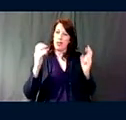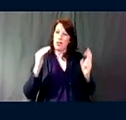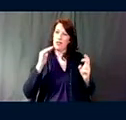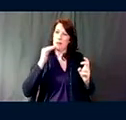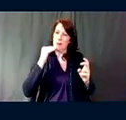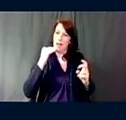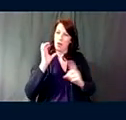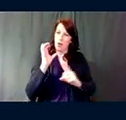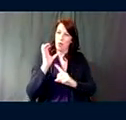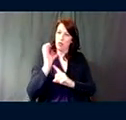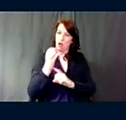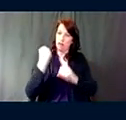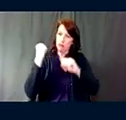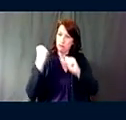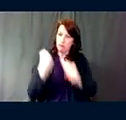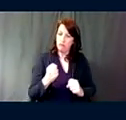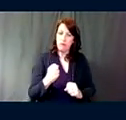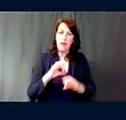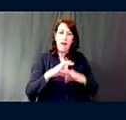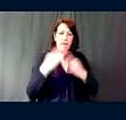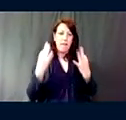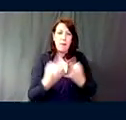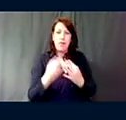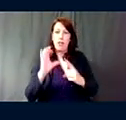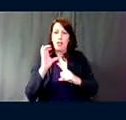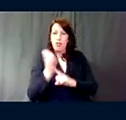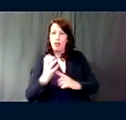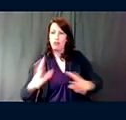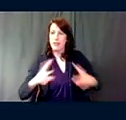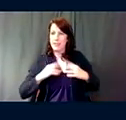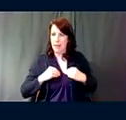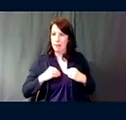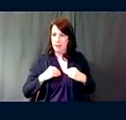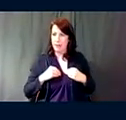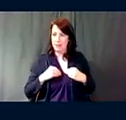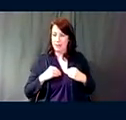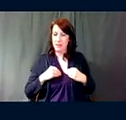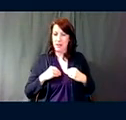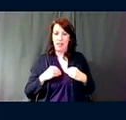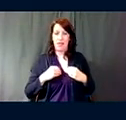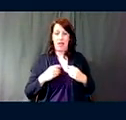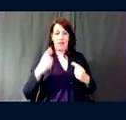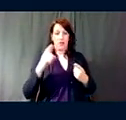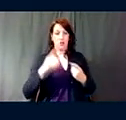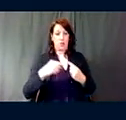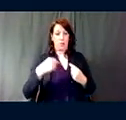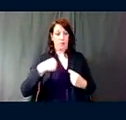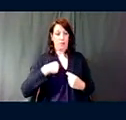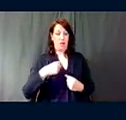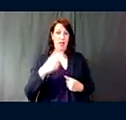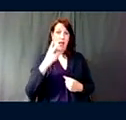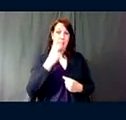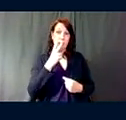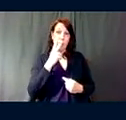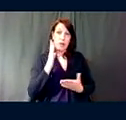A TOBACCO CULTURE IN MANY WAYS OF FAMILIAL AND CULTURAL ACCEPTANCE OF TOBACCO THAT WOULD HAVE MADE ME THINK SMOKING